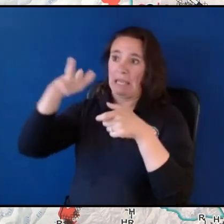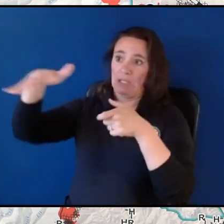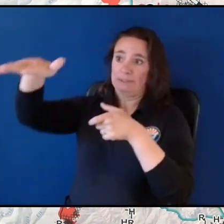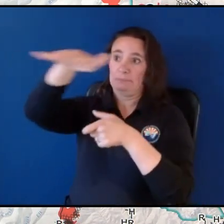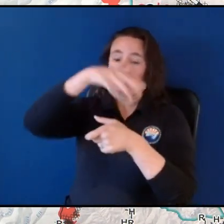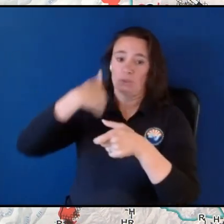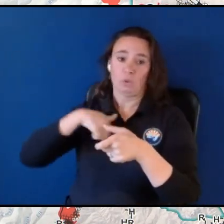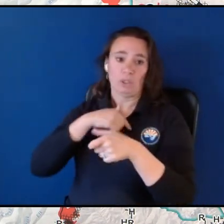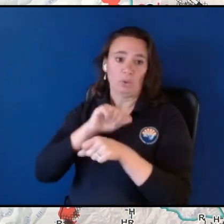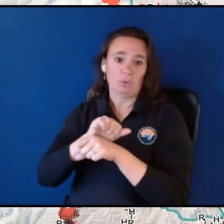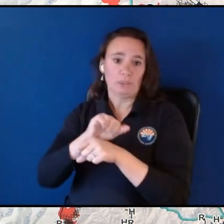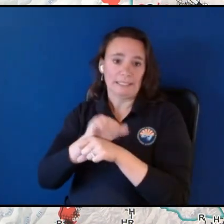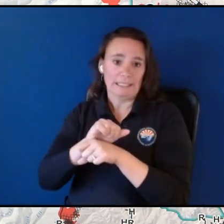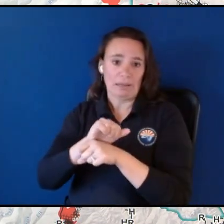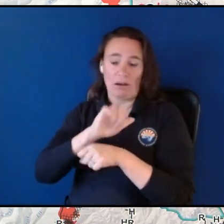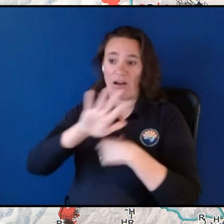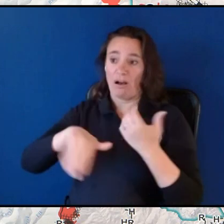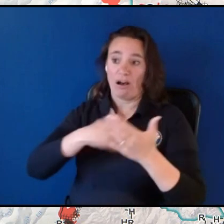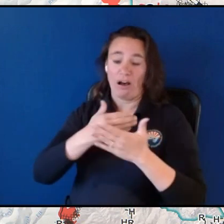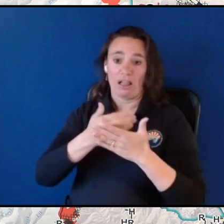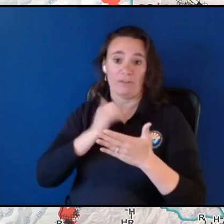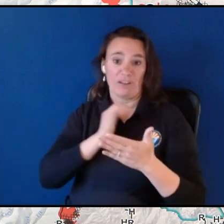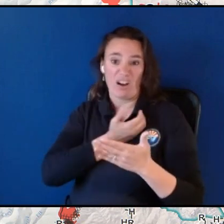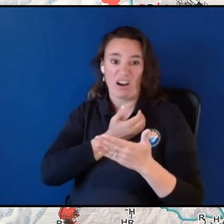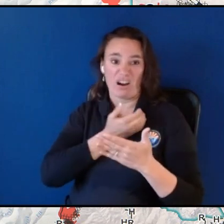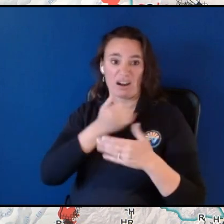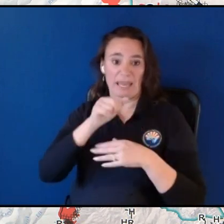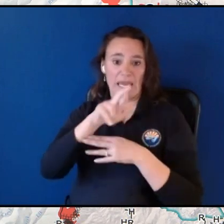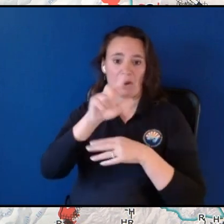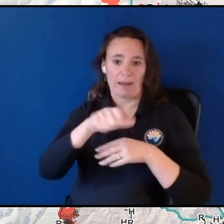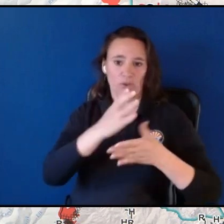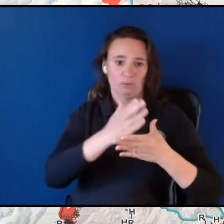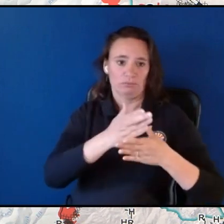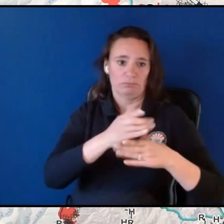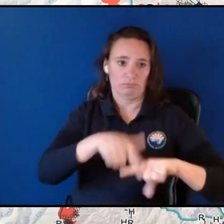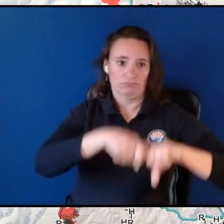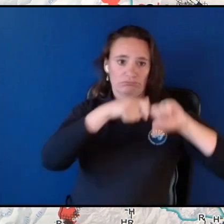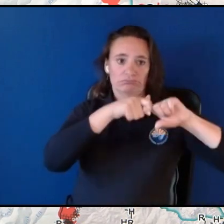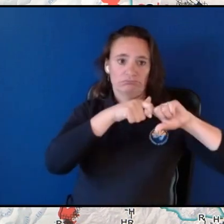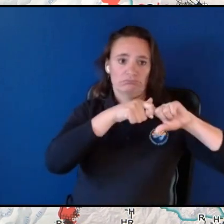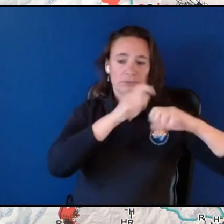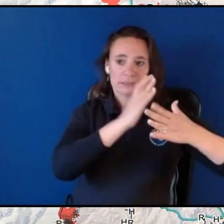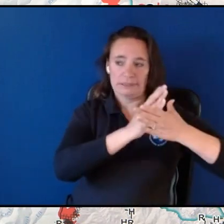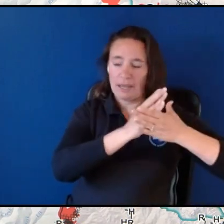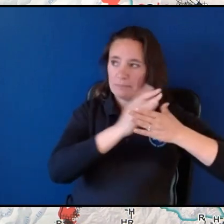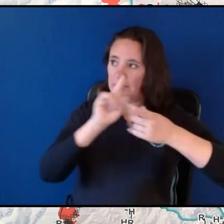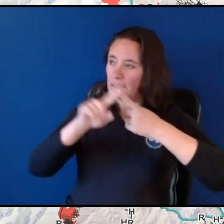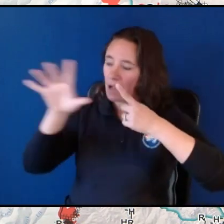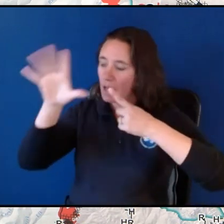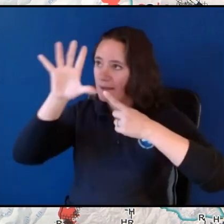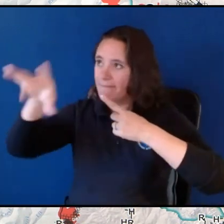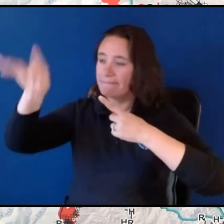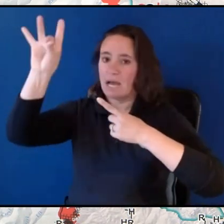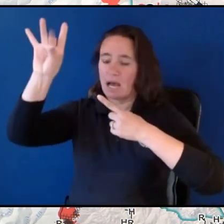air assets have to be grounded until that drone is located and put on the ground. So, it's illegal. Actually you can